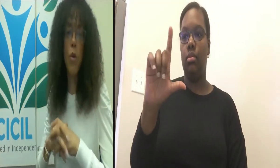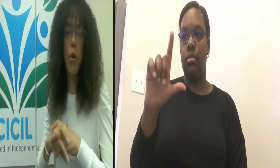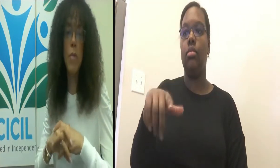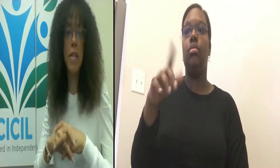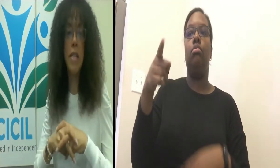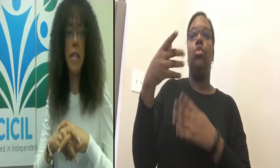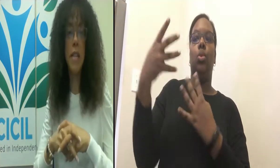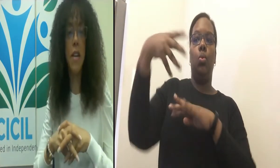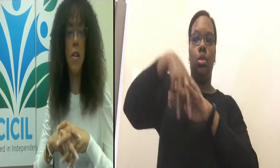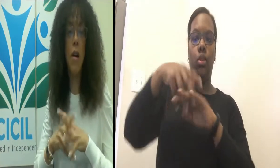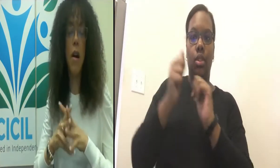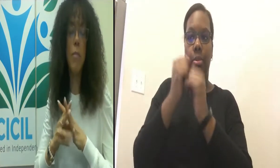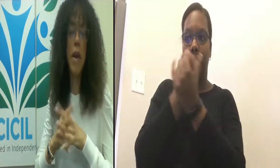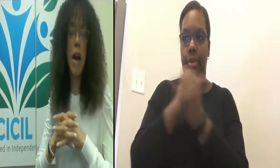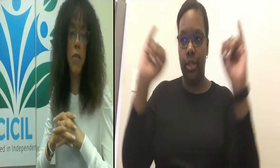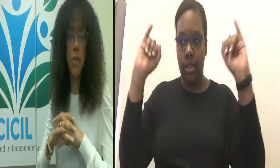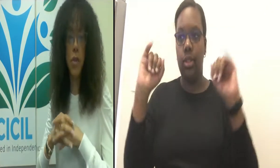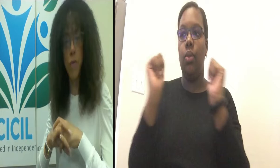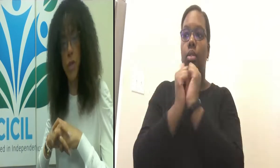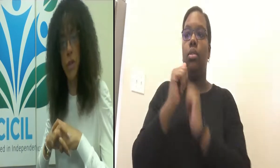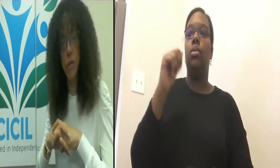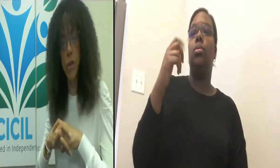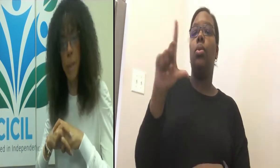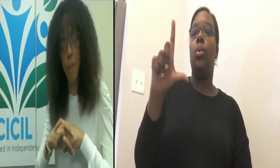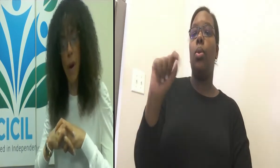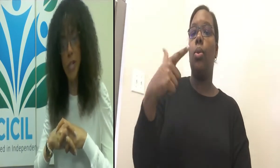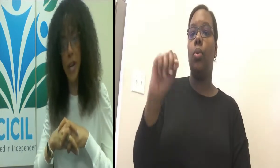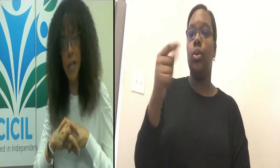the middle which are upside down triangles with circle heads.